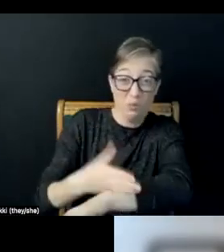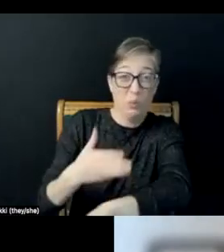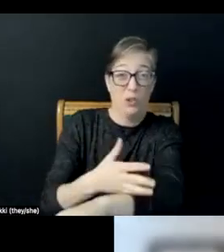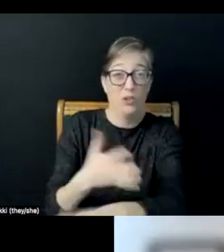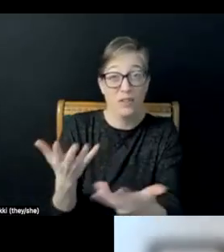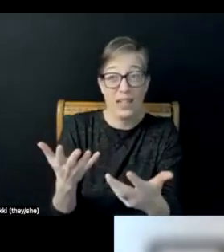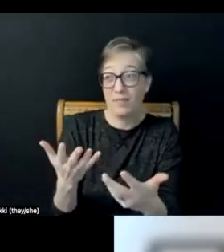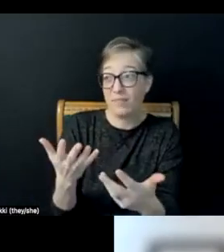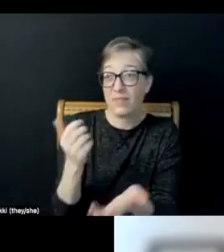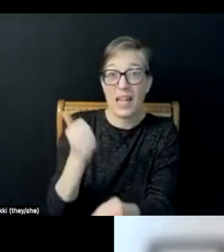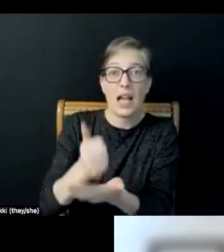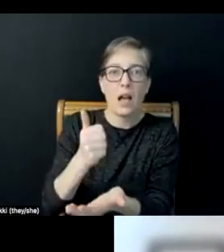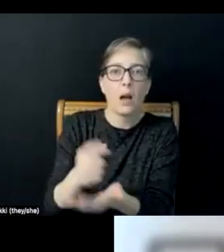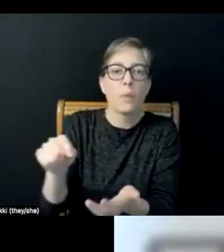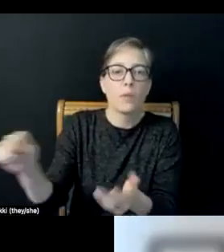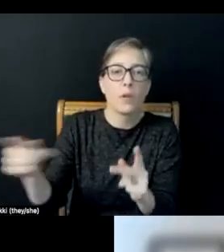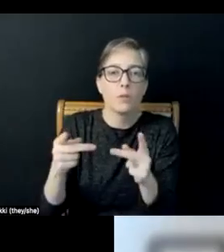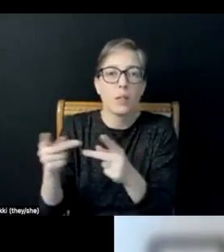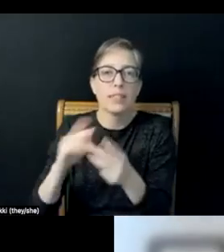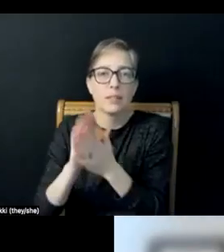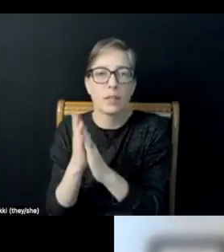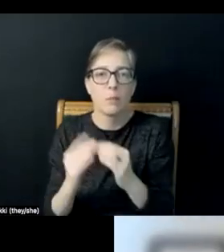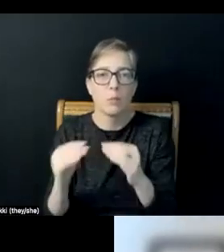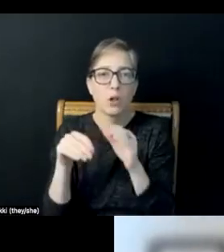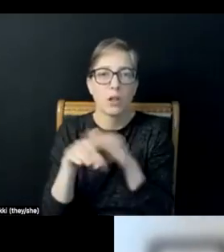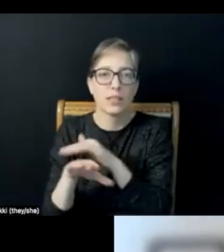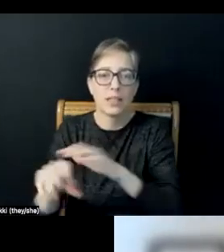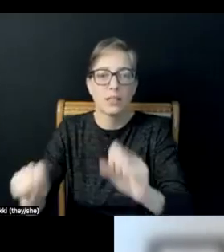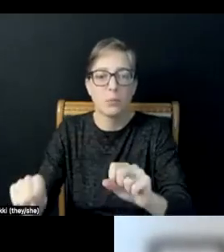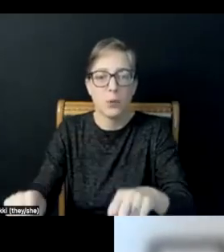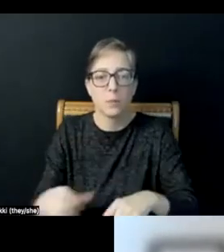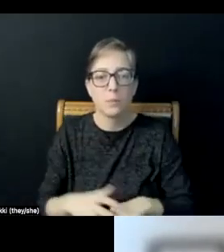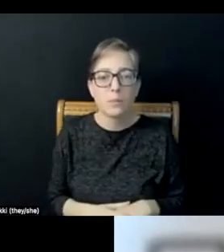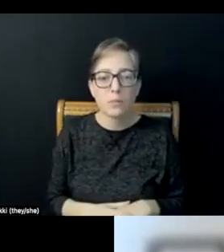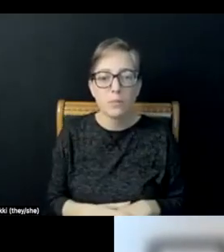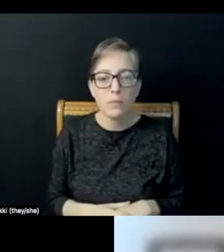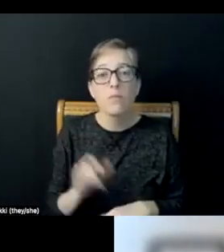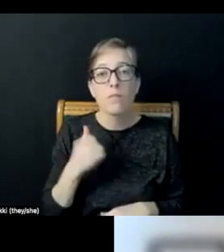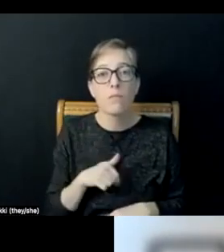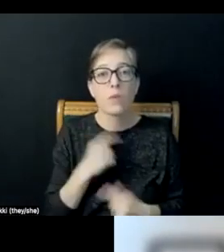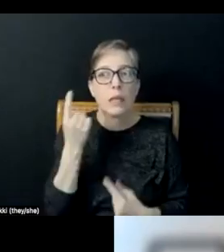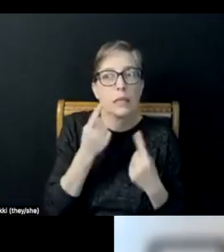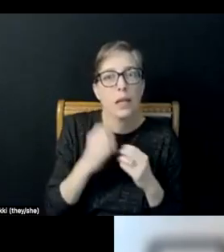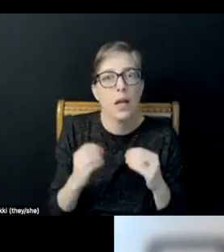I'm intrigued by the concept of what we do, especially as we consider more parents who are on the spectrum or more neuro-diverse.